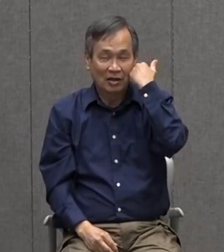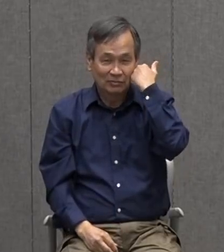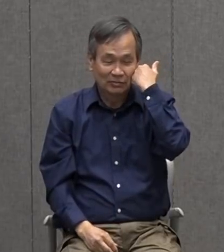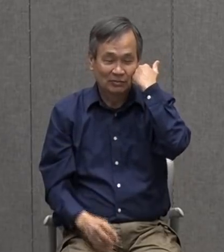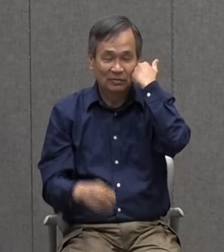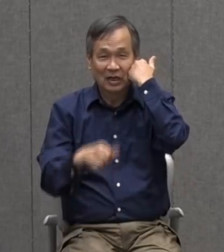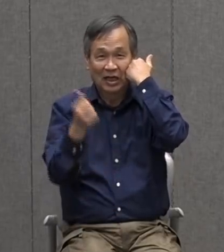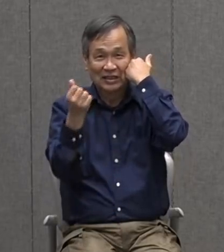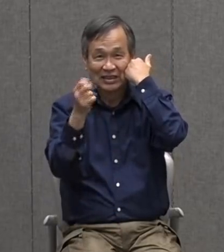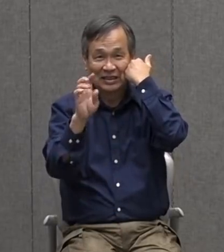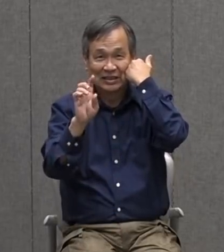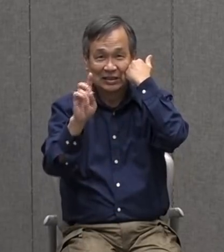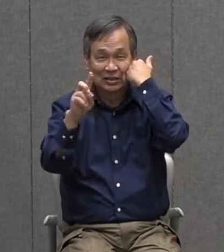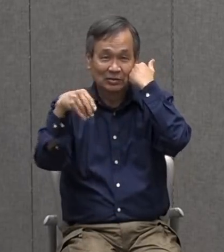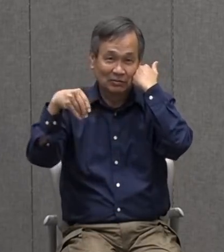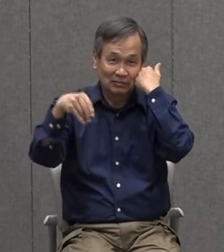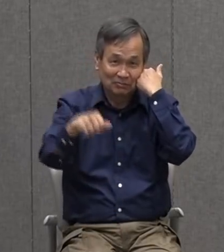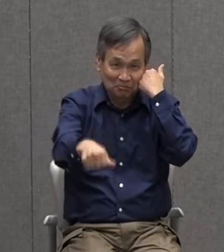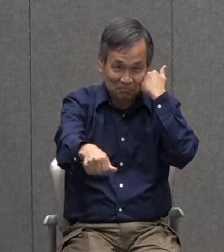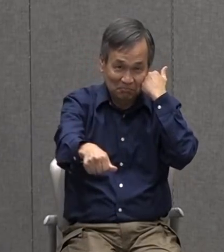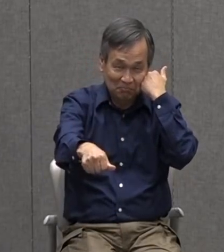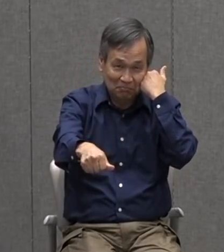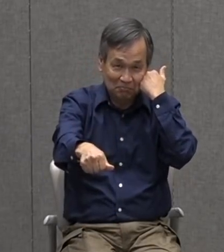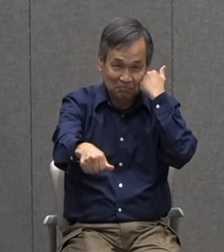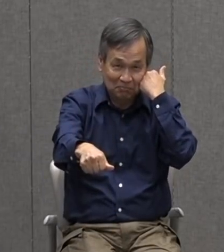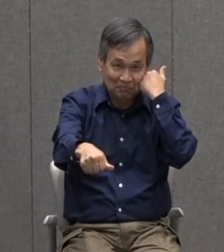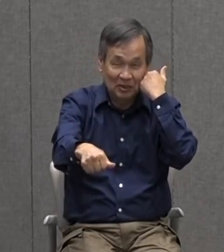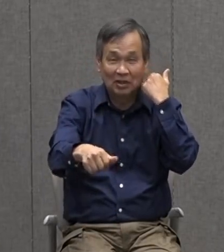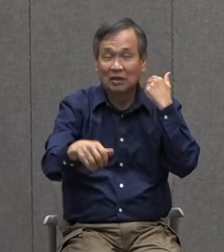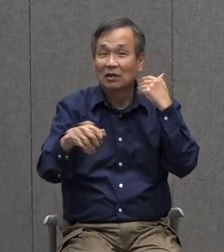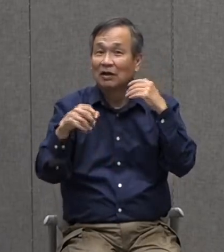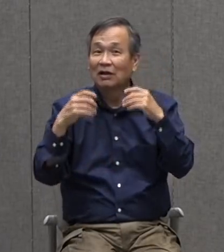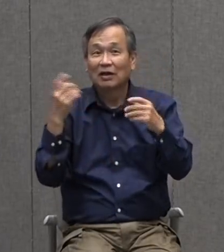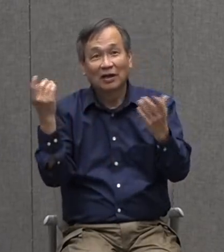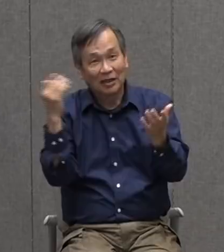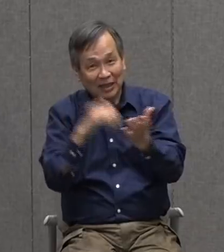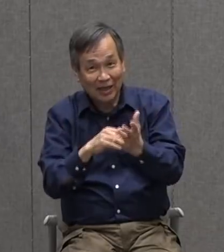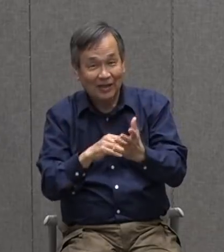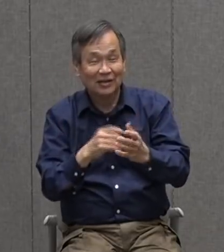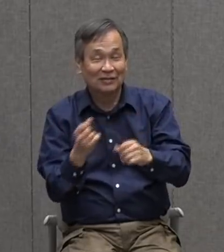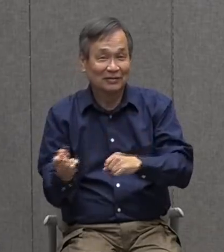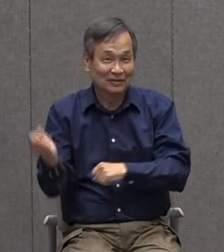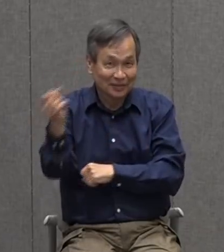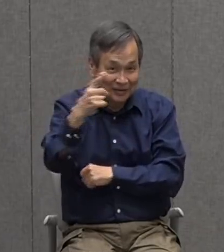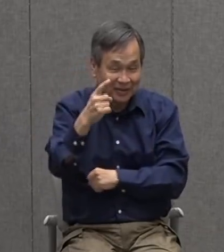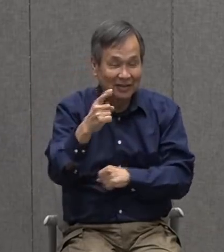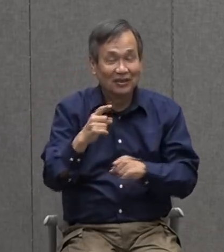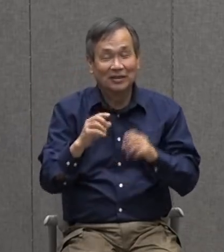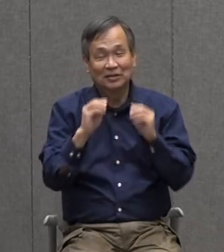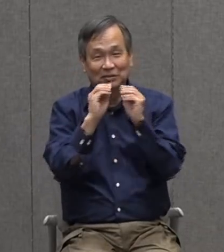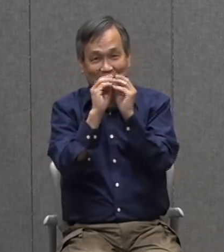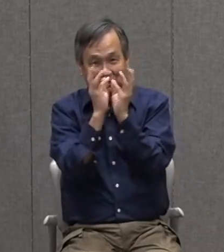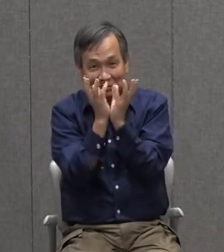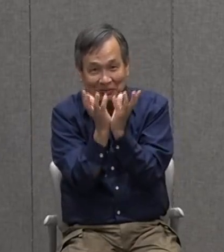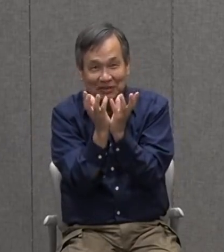and buried the other in the ground. And on the next year after that, the flowers bloomed and the marvelous fruits grew